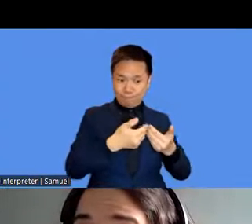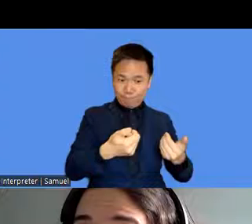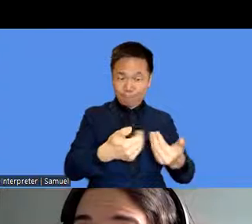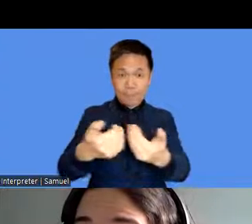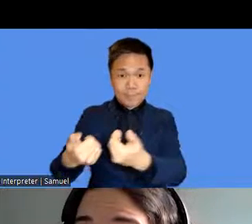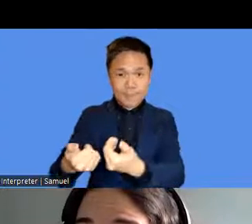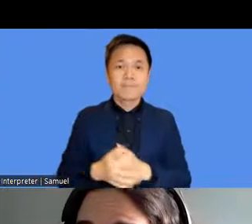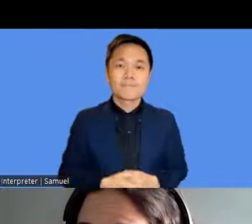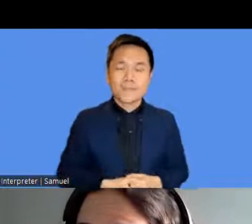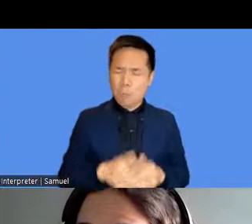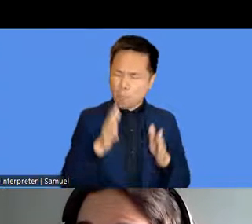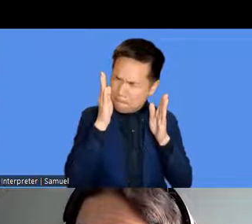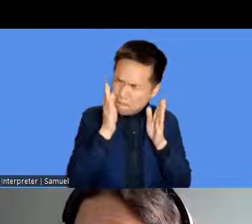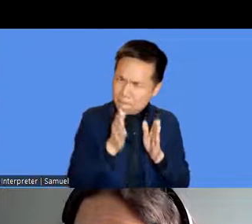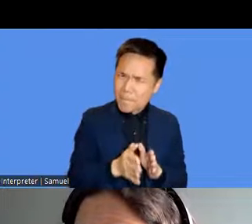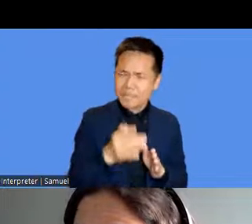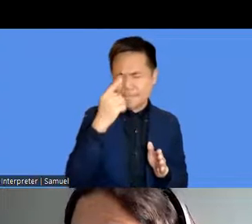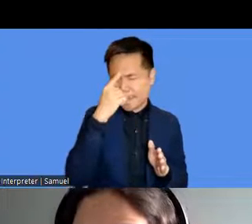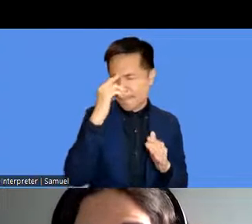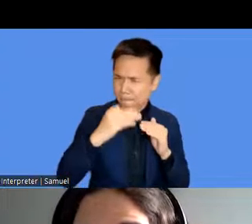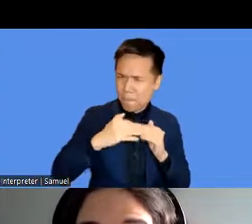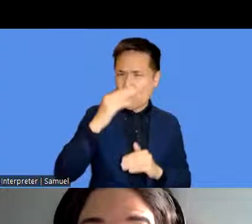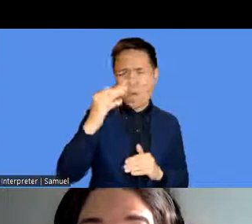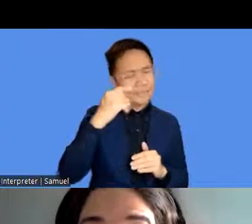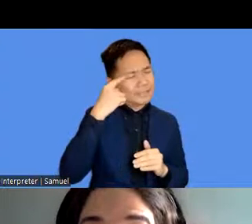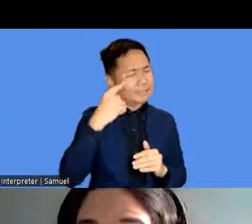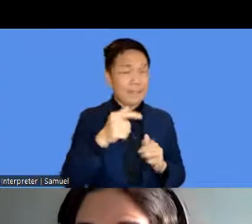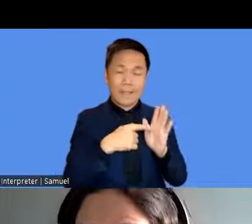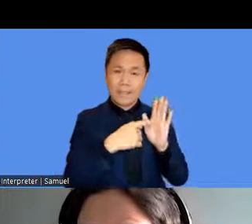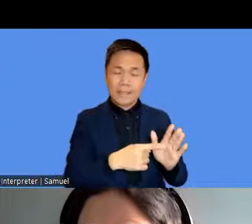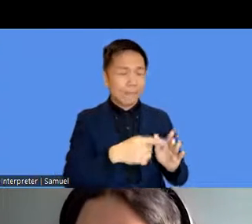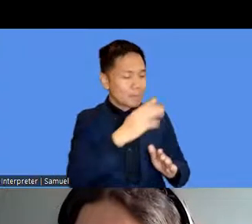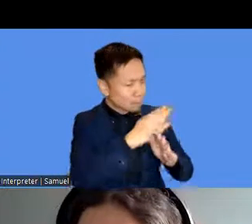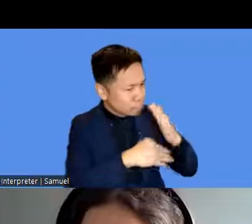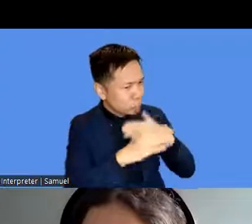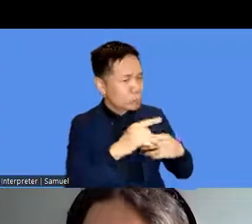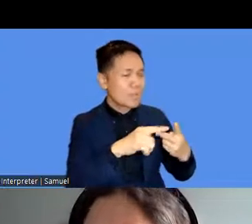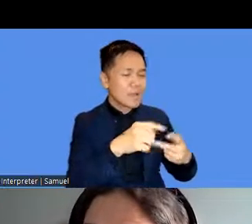but we need to expand this comparability in employment, disability education, migration,